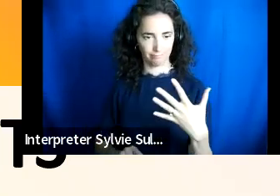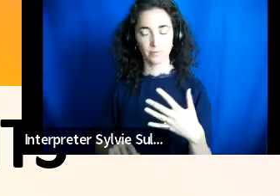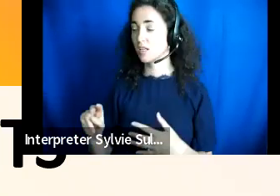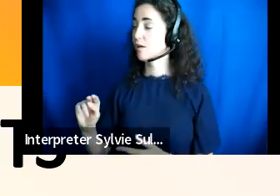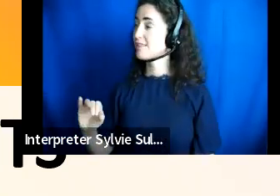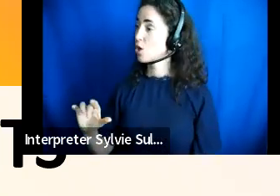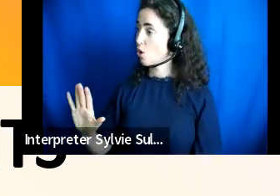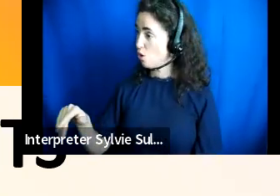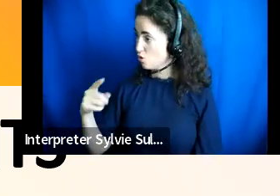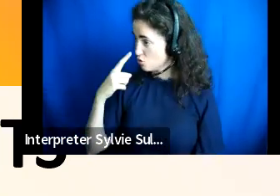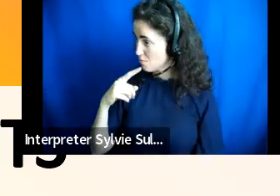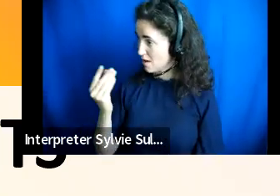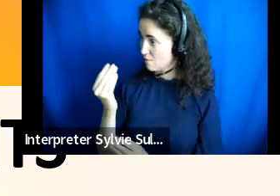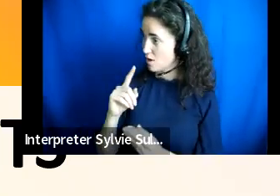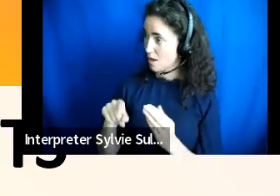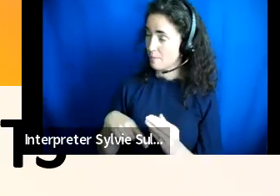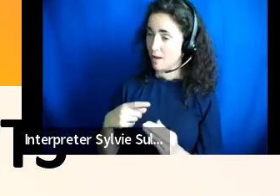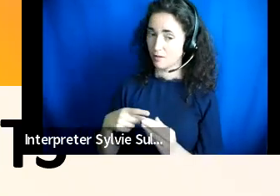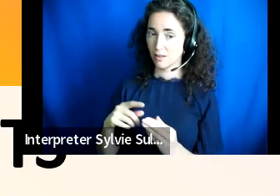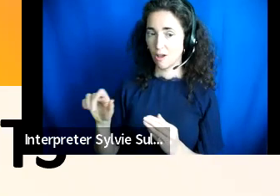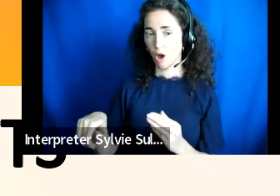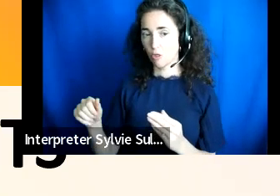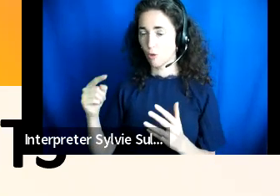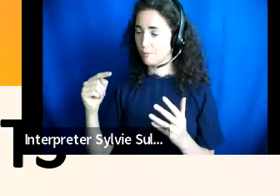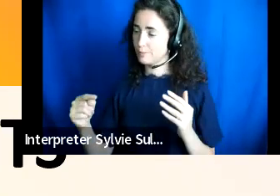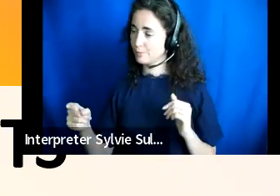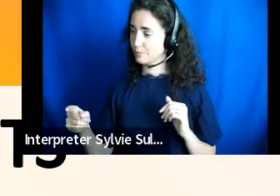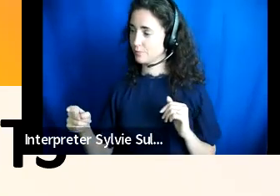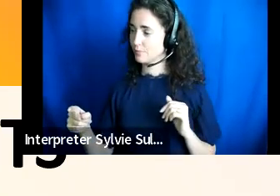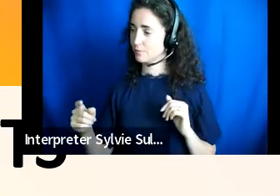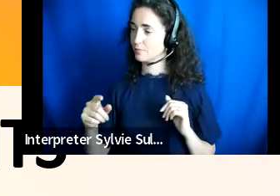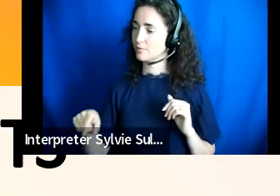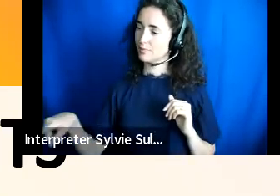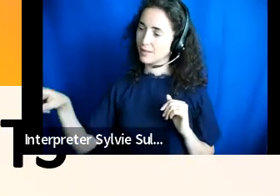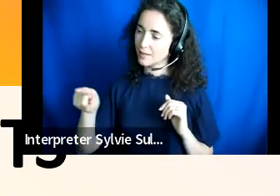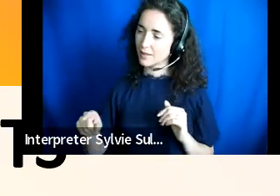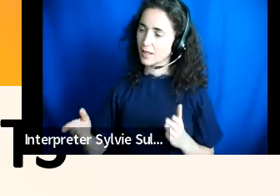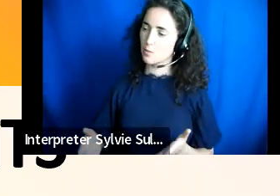Wildf that they've had and how they have presented this kind of information.